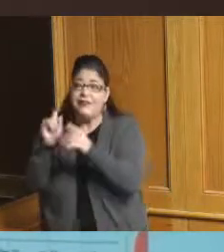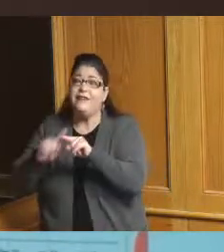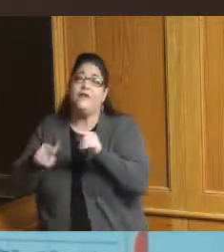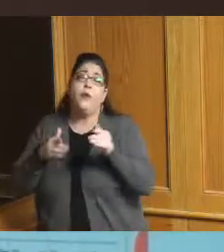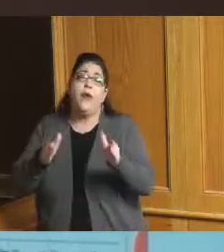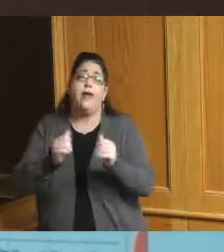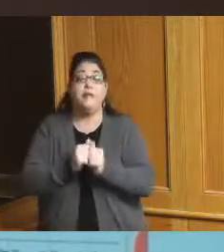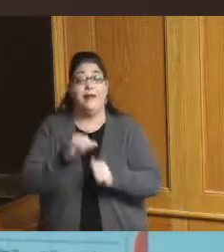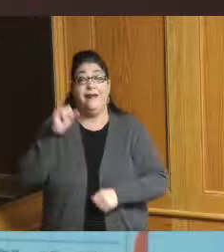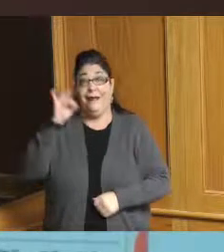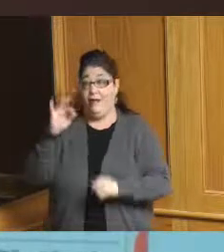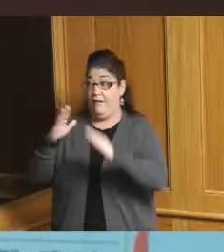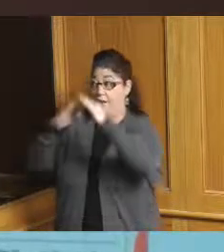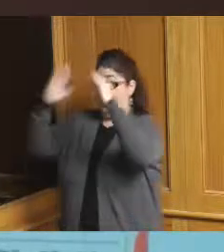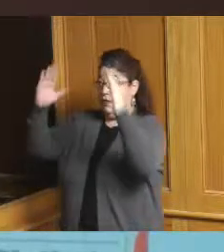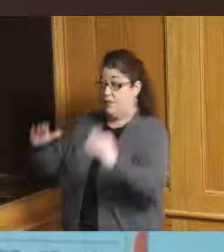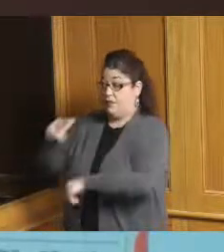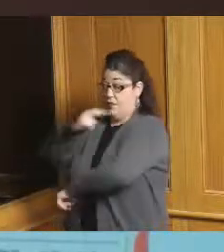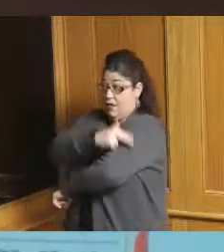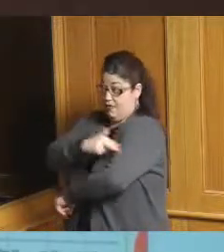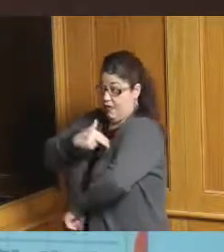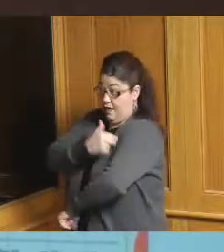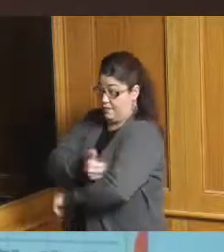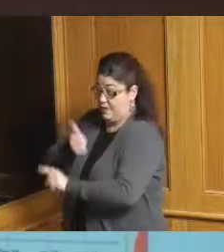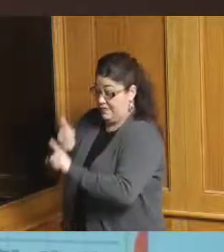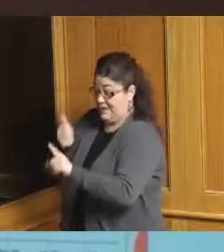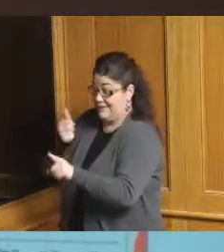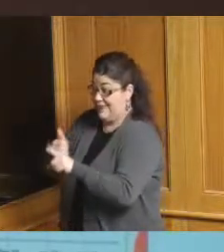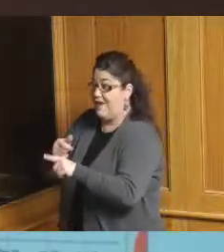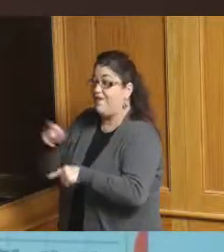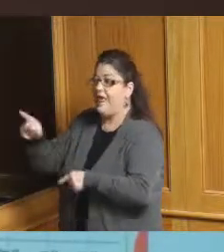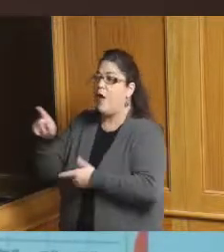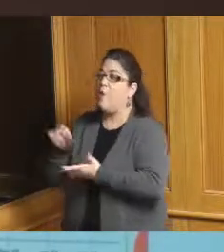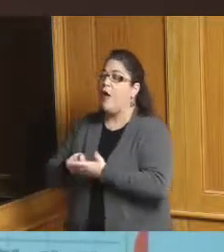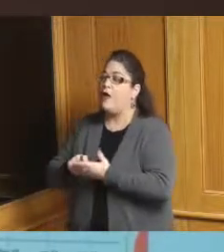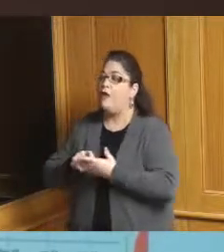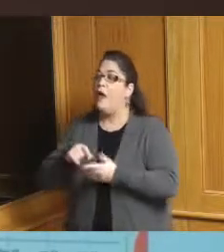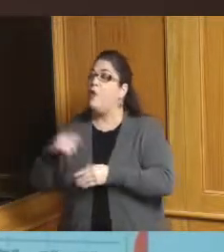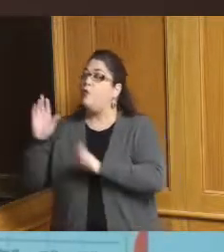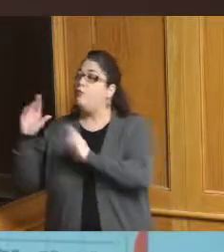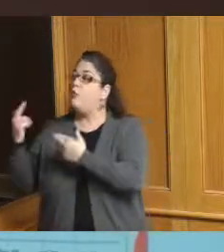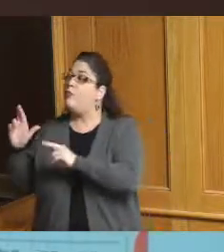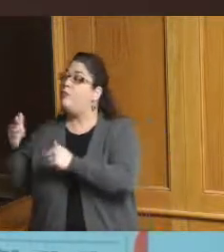hospital systems walk through the system and count Covid patients and how many have been vaccinated